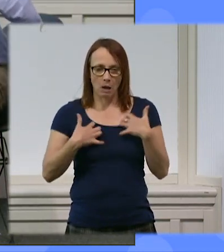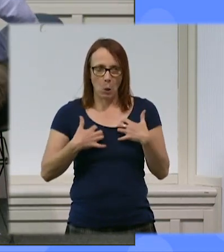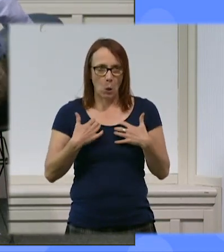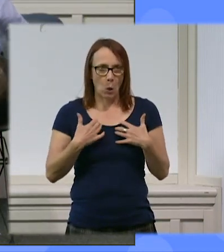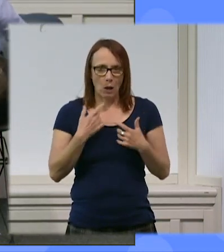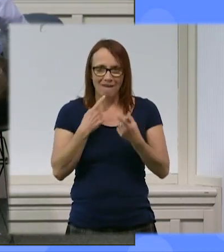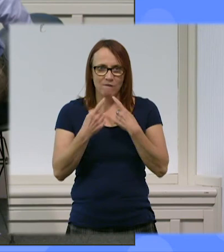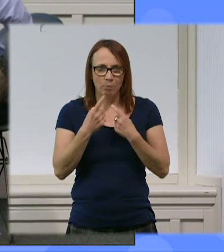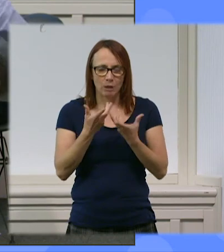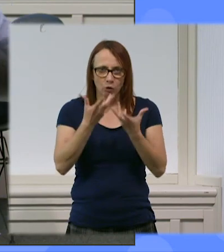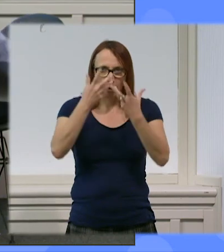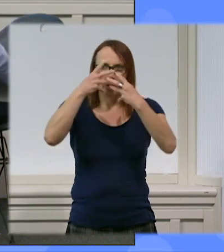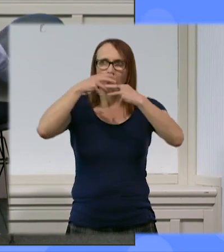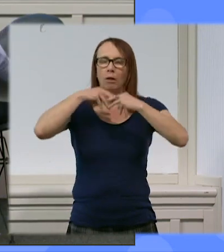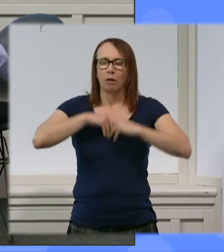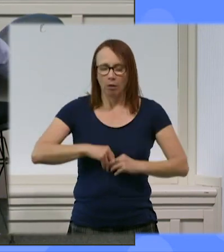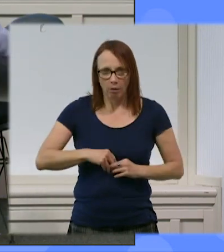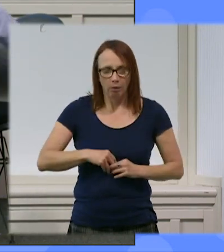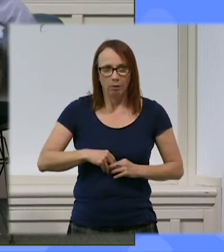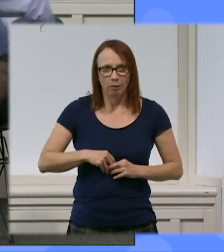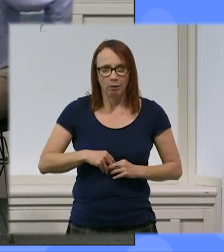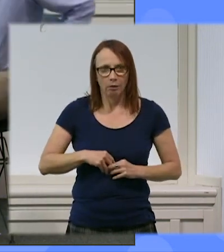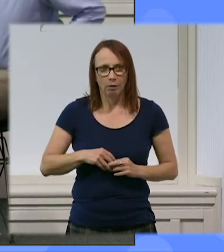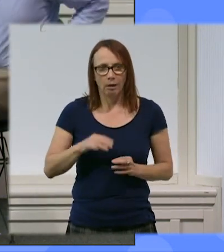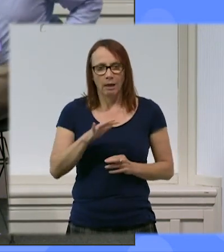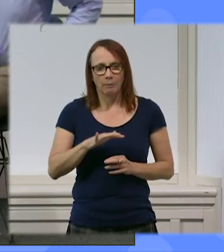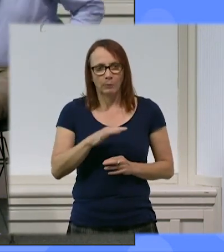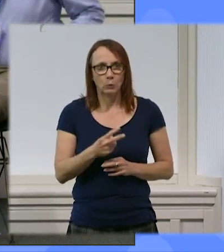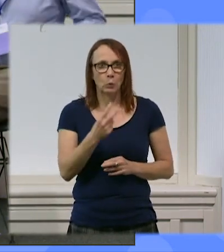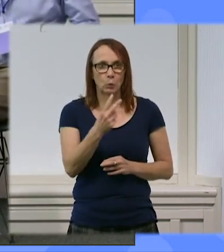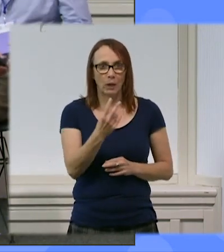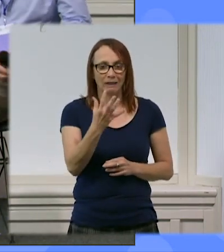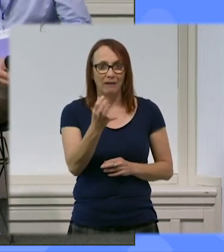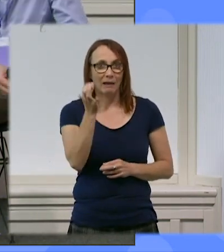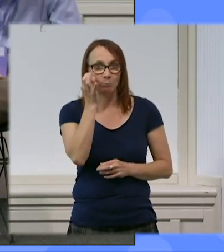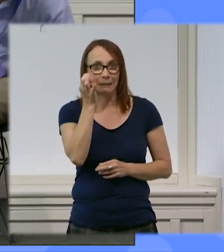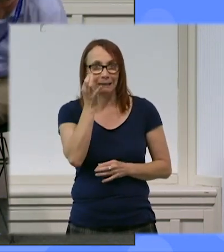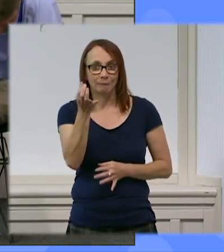and trade-offs and we've got about 25 minutes now to take questions and and